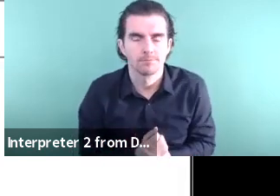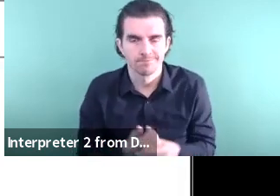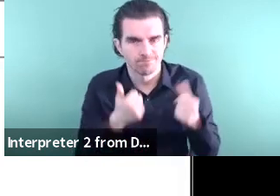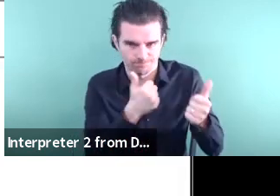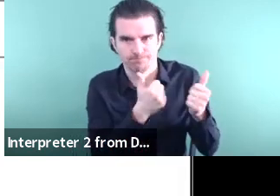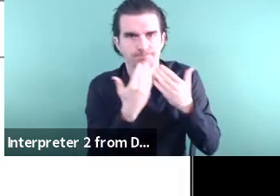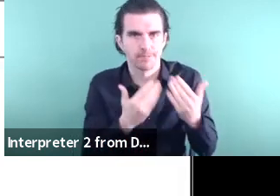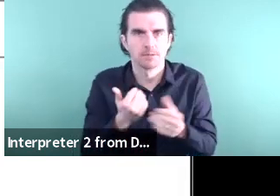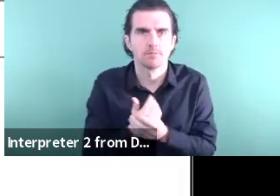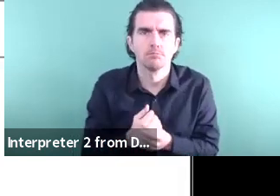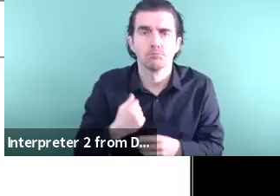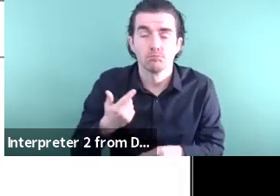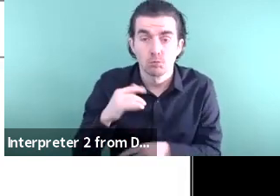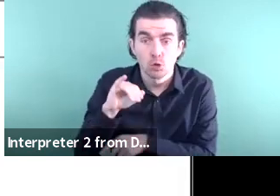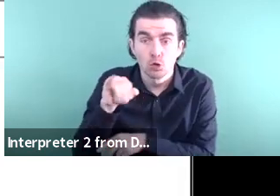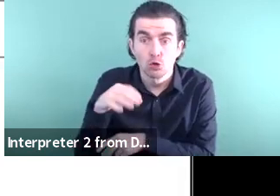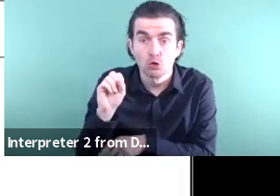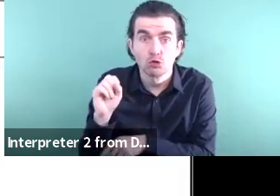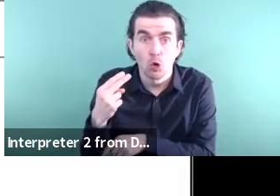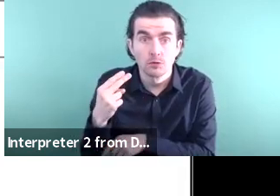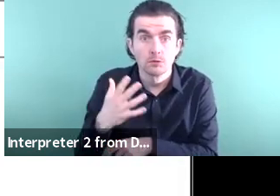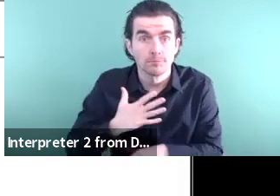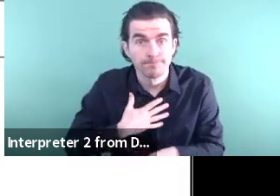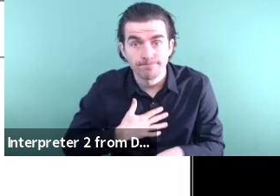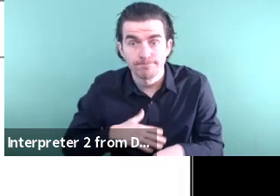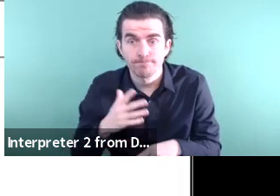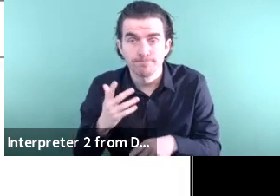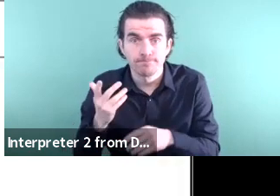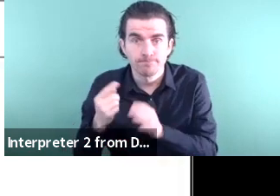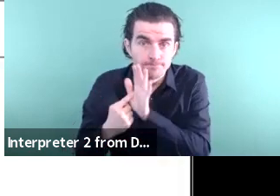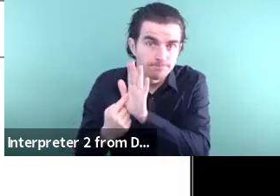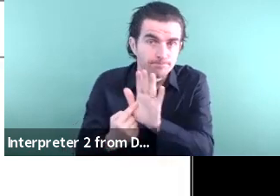to build a social protection systems that actually support inclusion of persons with disability.